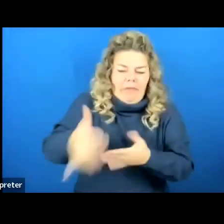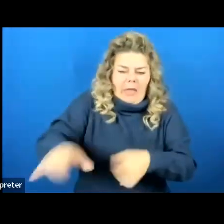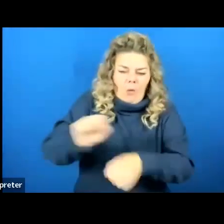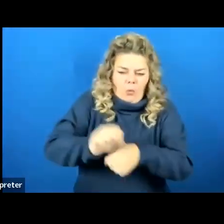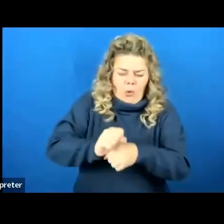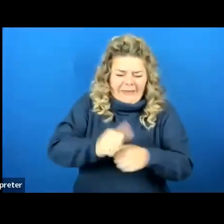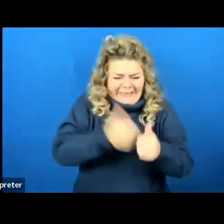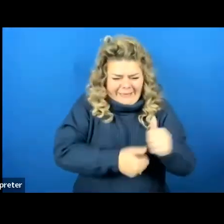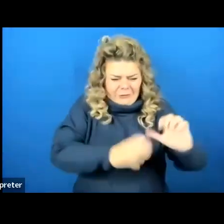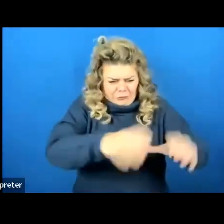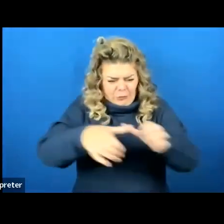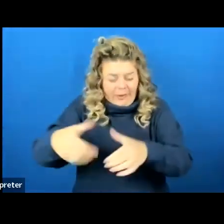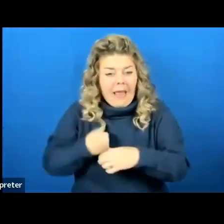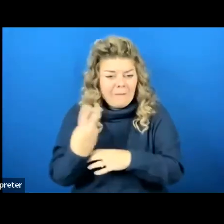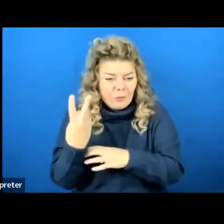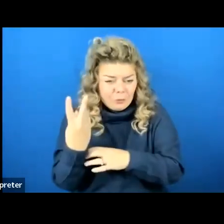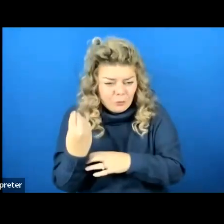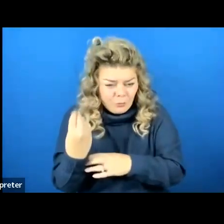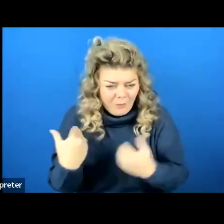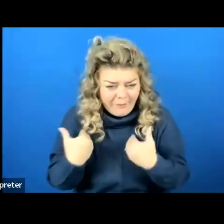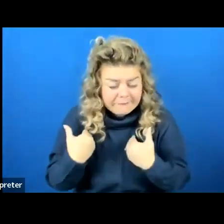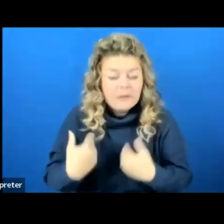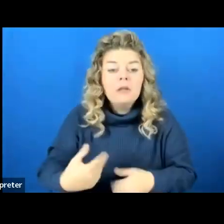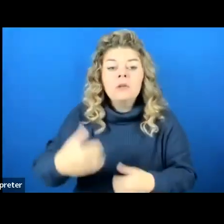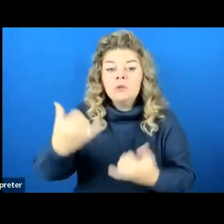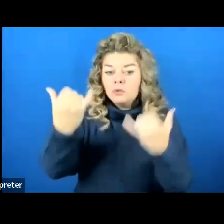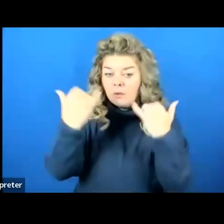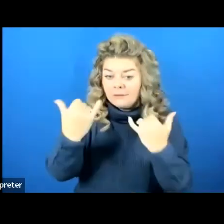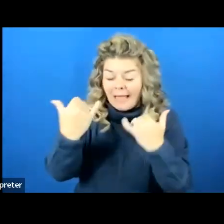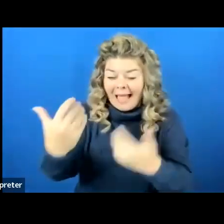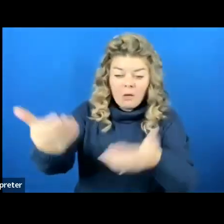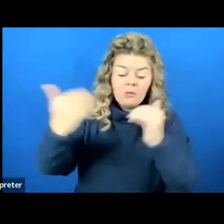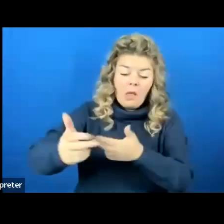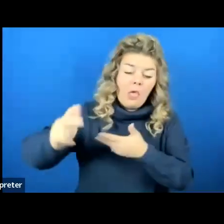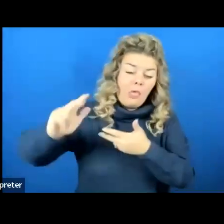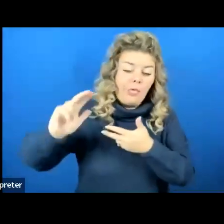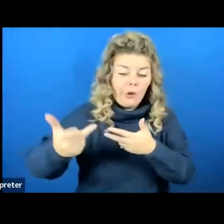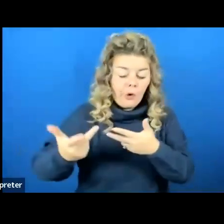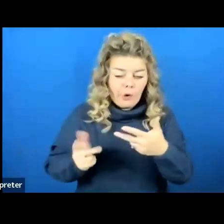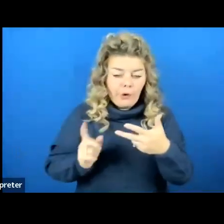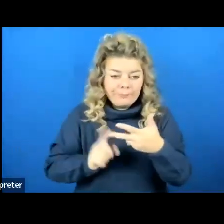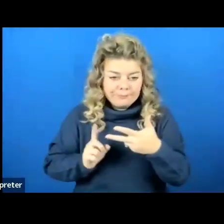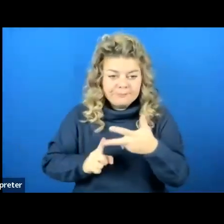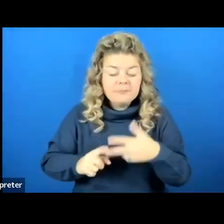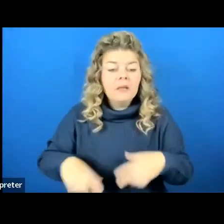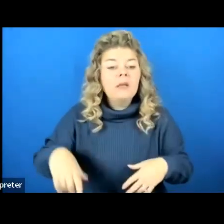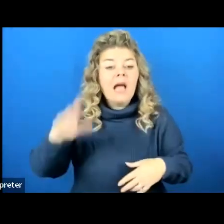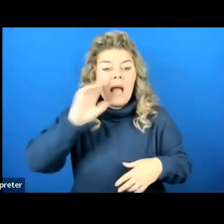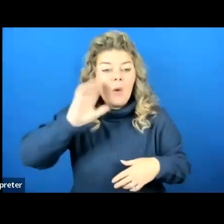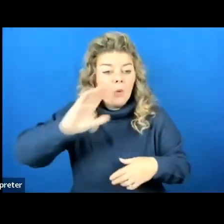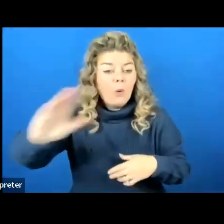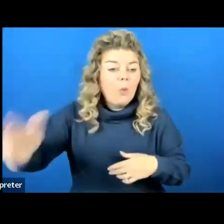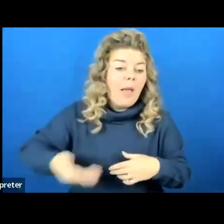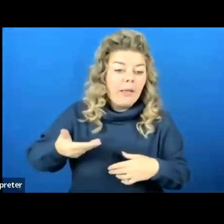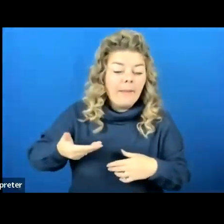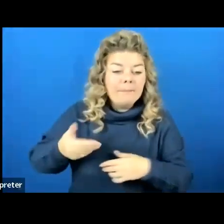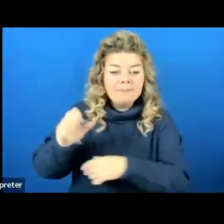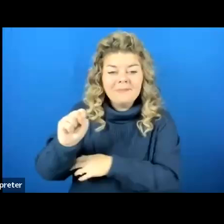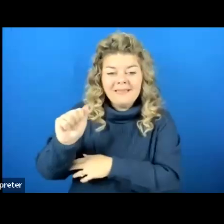And we have two more for you. So we're gonna now go into our third talk where I'm going to welcome Sandy Almott,